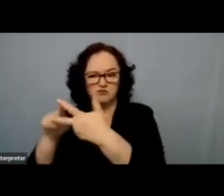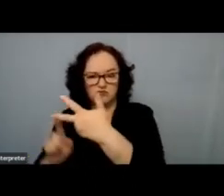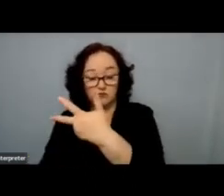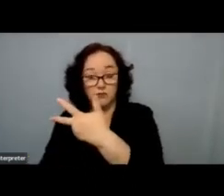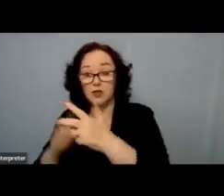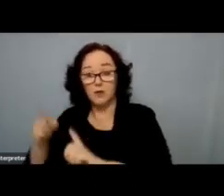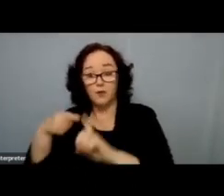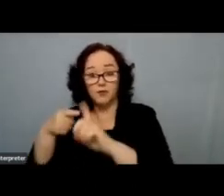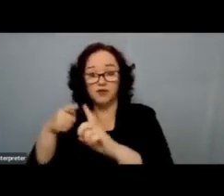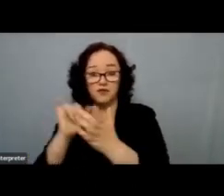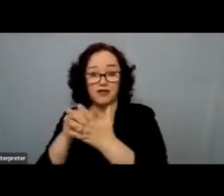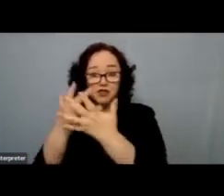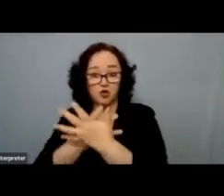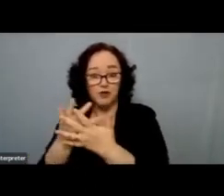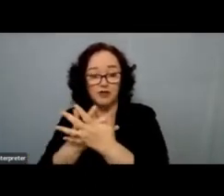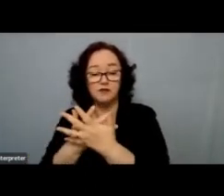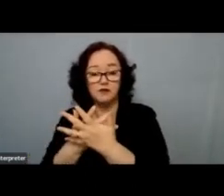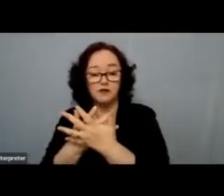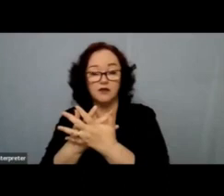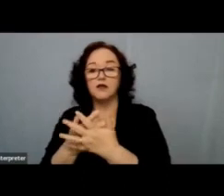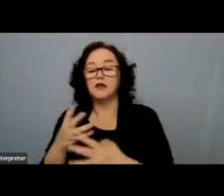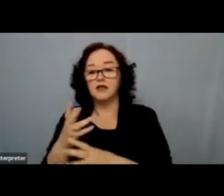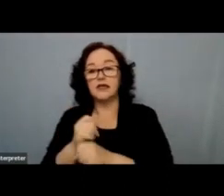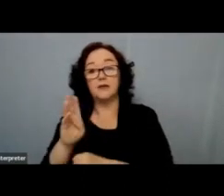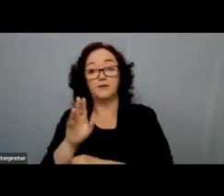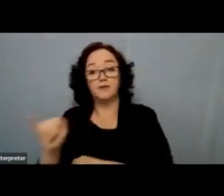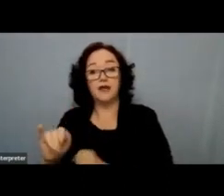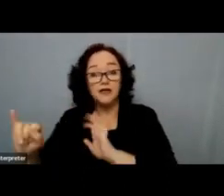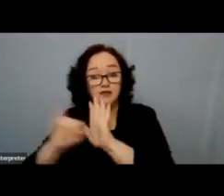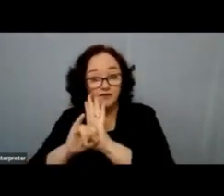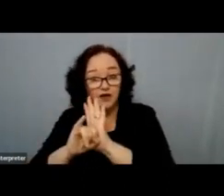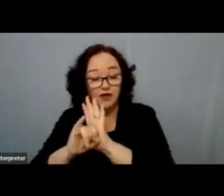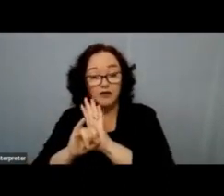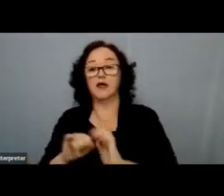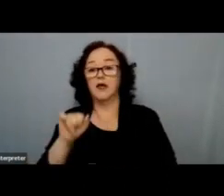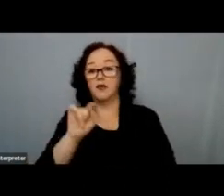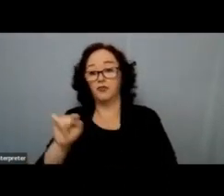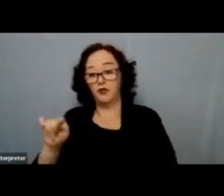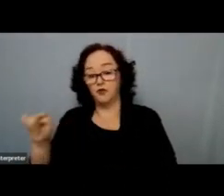is getting the brain injury identified and getting those folks to brain injury services